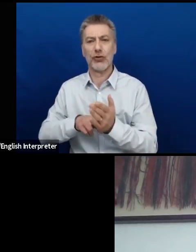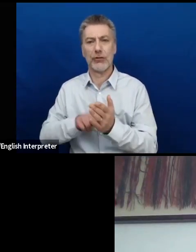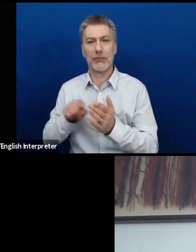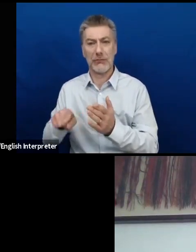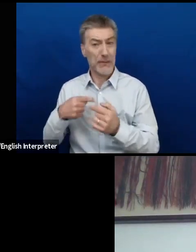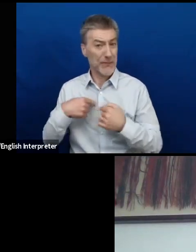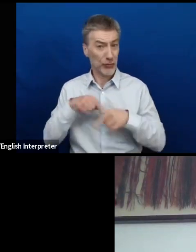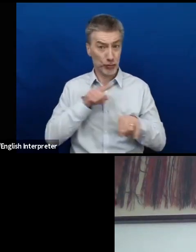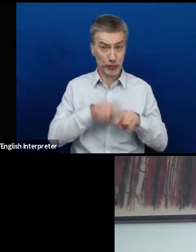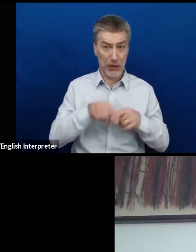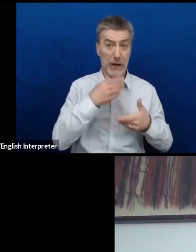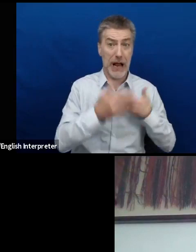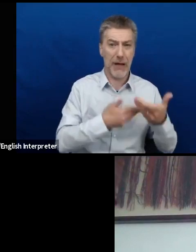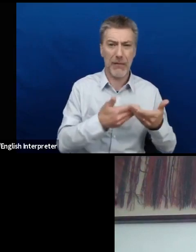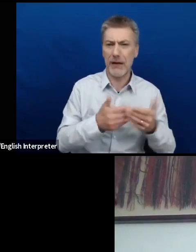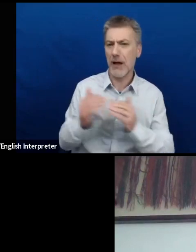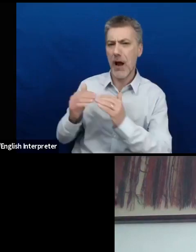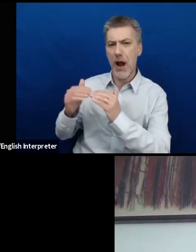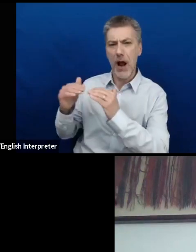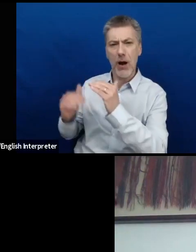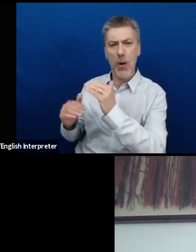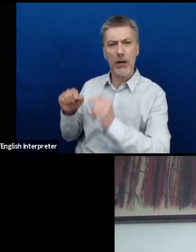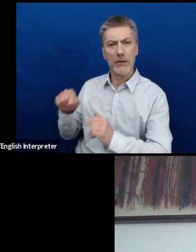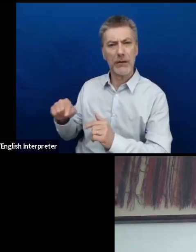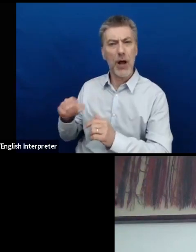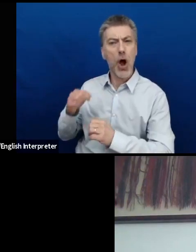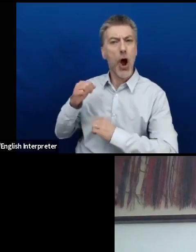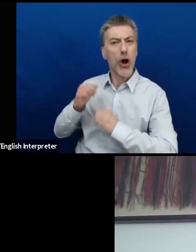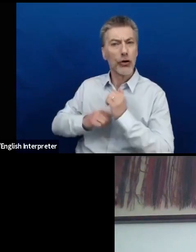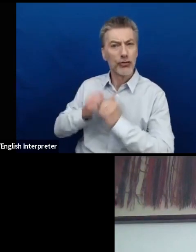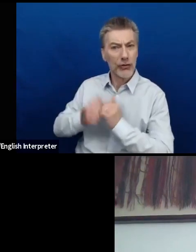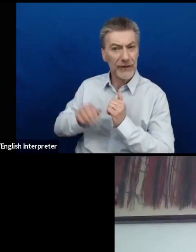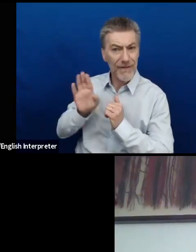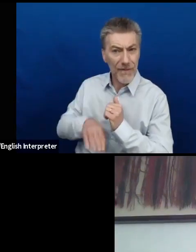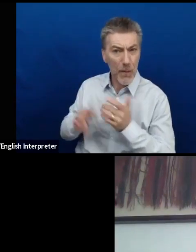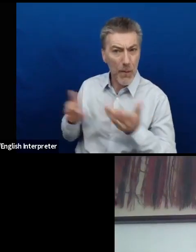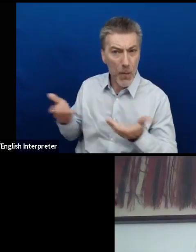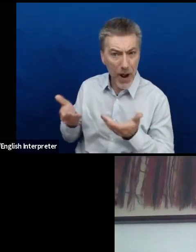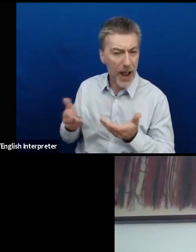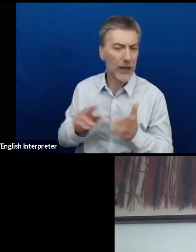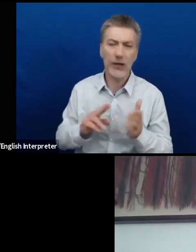reclamations can benefit from these reflections on a practical level.